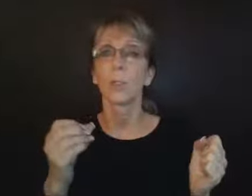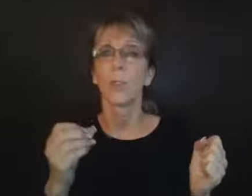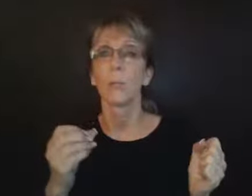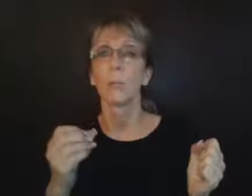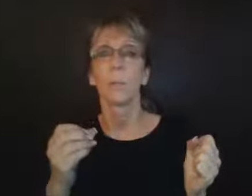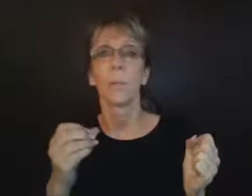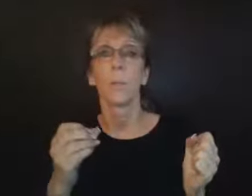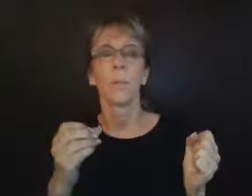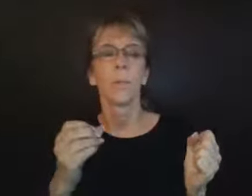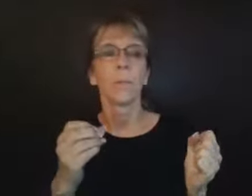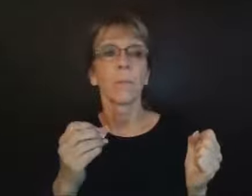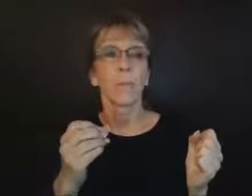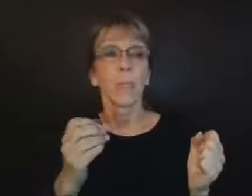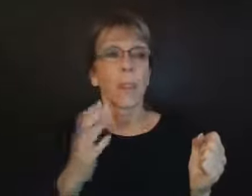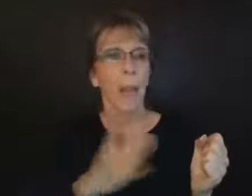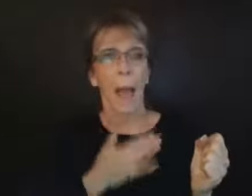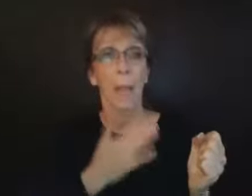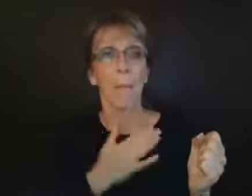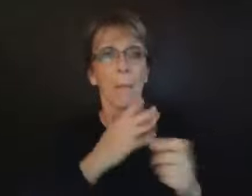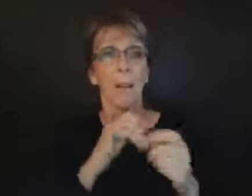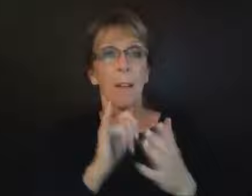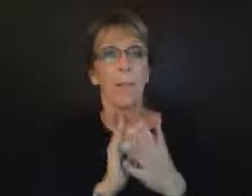We are very happy about that.